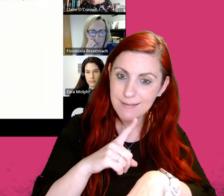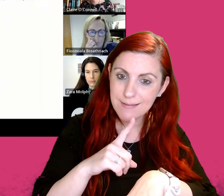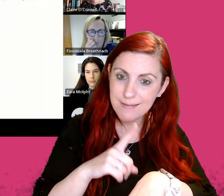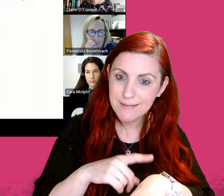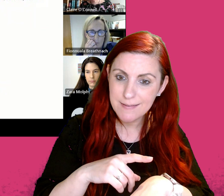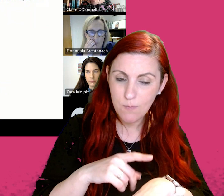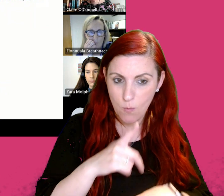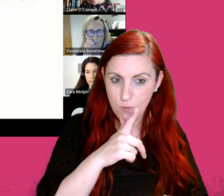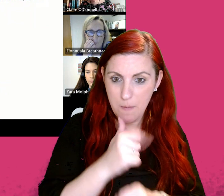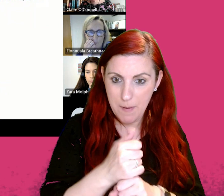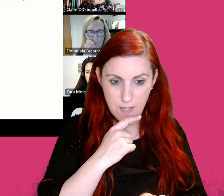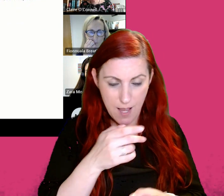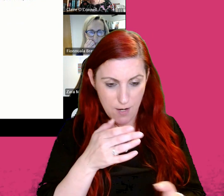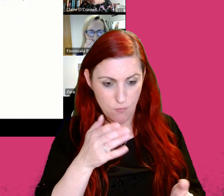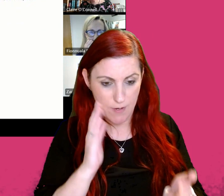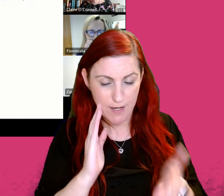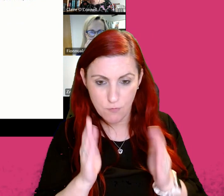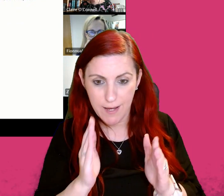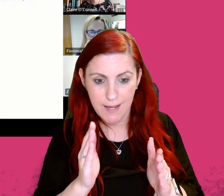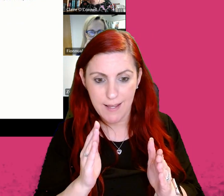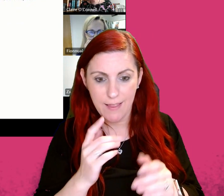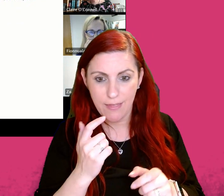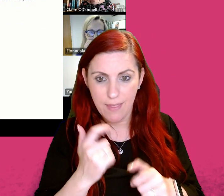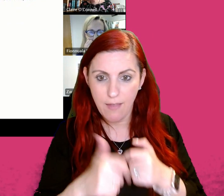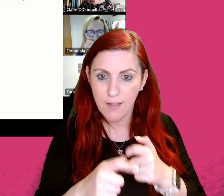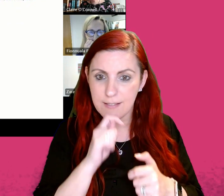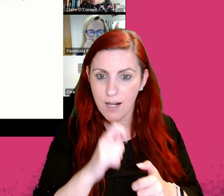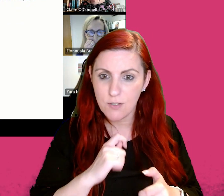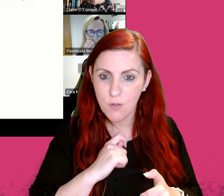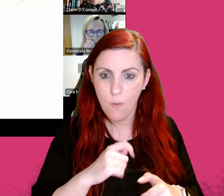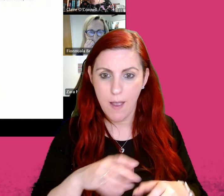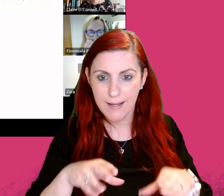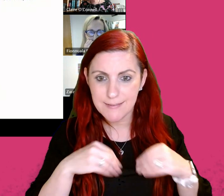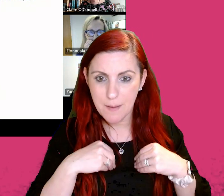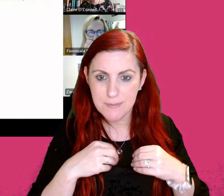told to accept and adapt we're told to accept what it is so research is actually opening up this